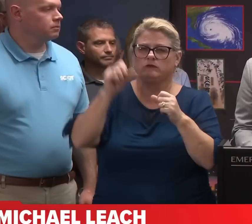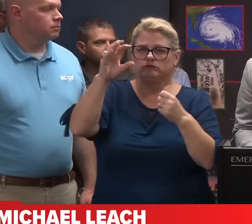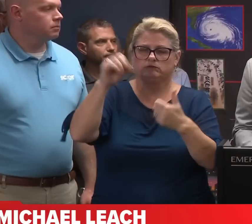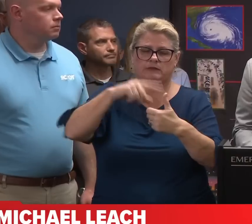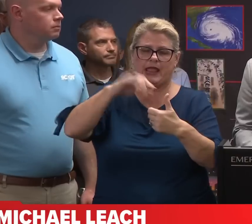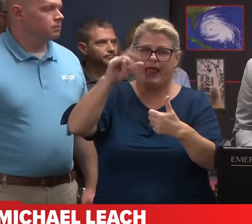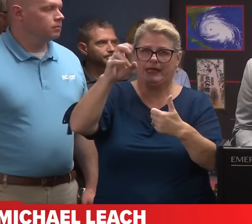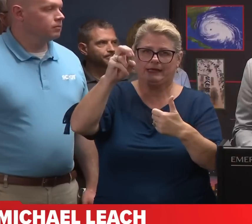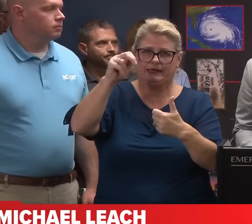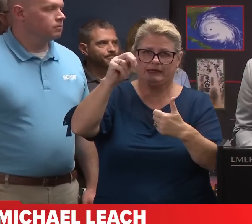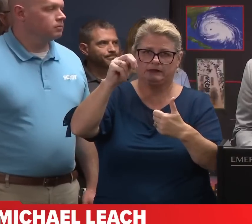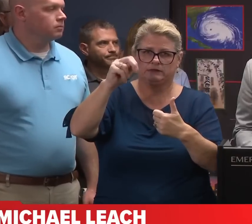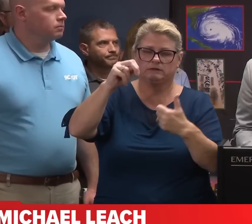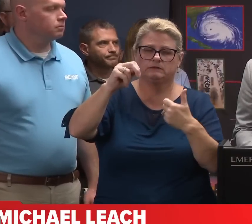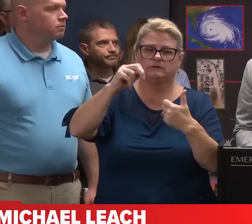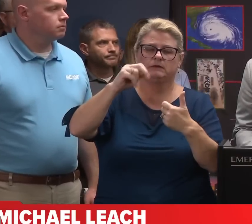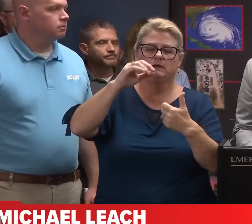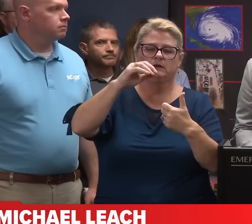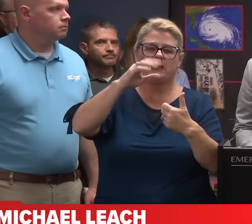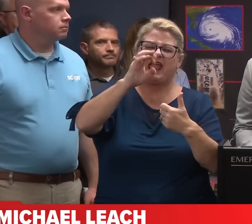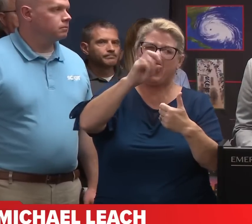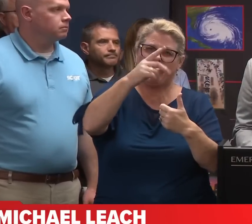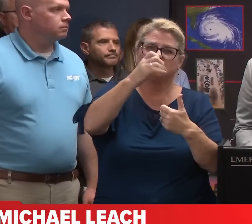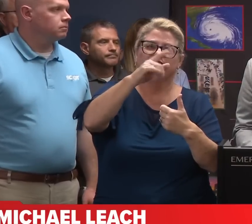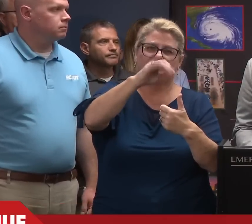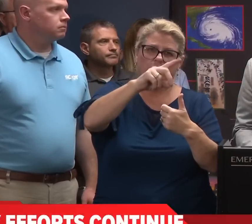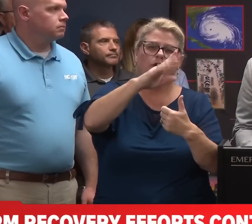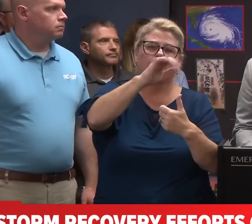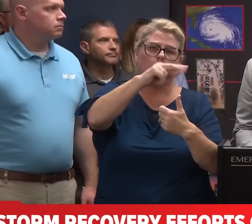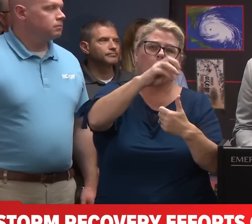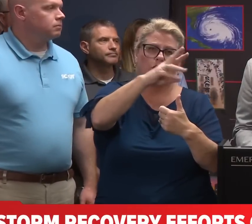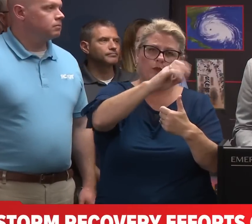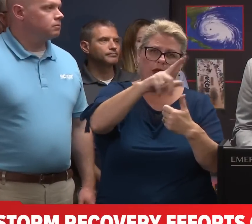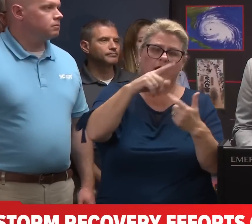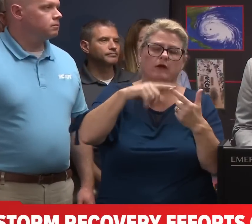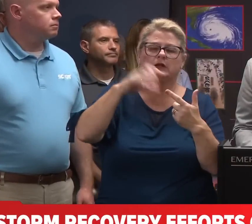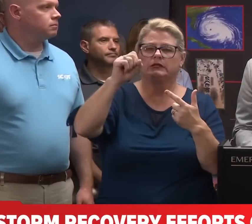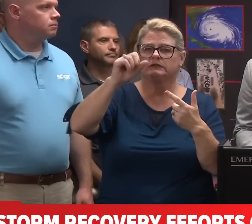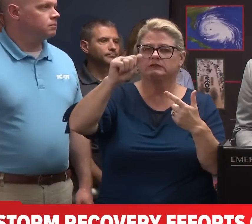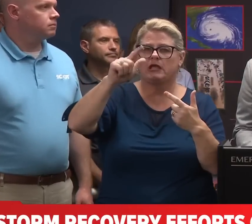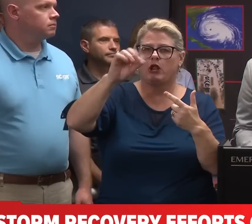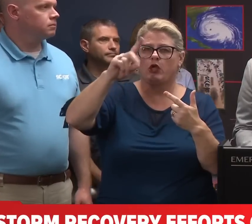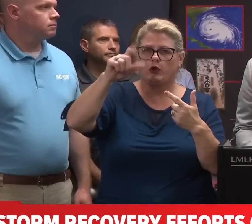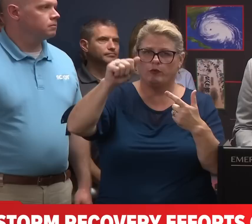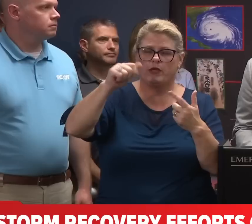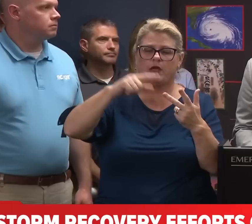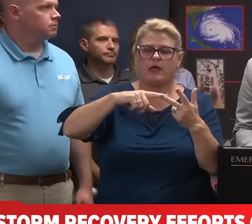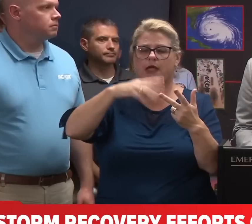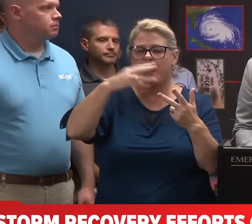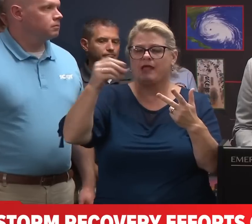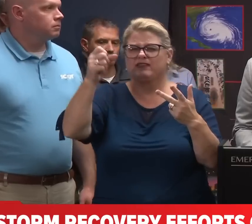Aiken County which is servicing Aiken Edgefield and Barnwell Counties, Saluto County and the southern part of Richland County, Gatson area.